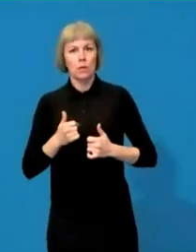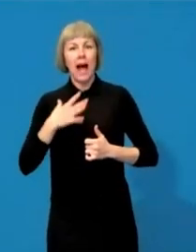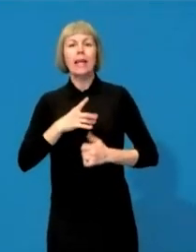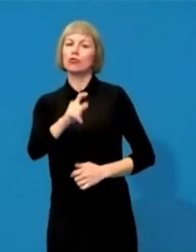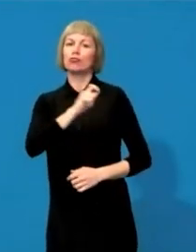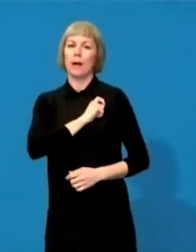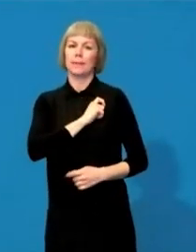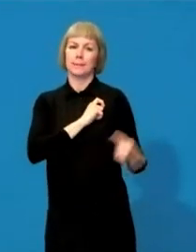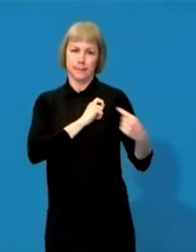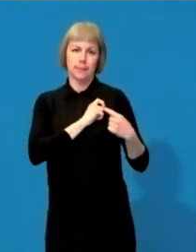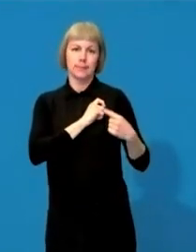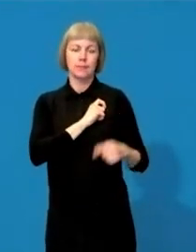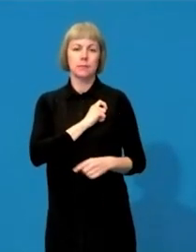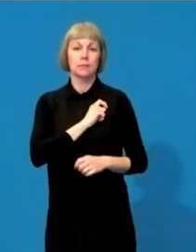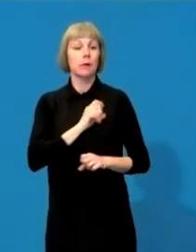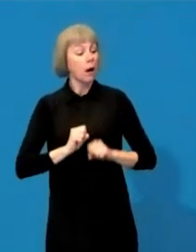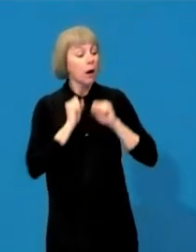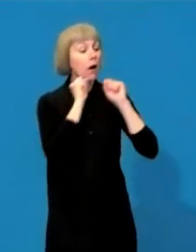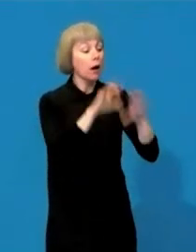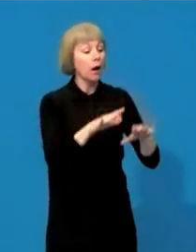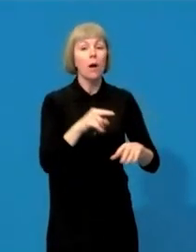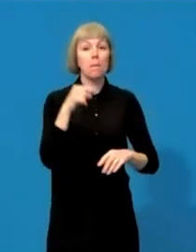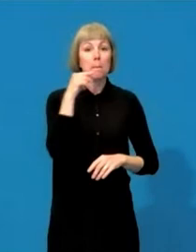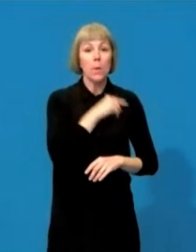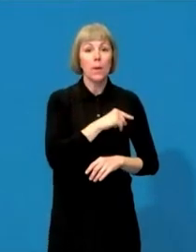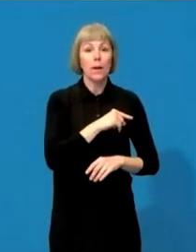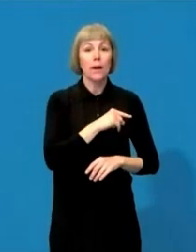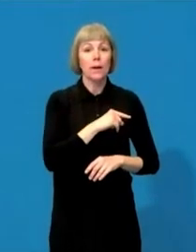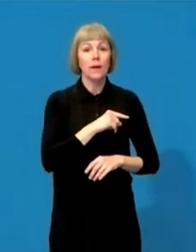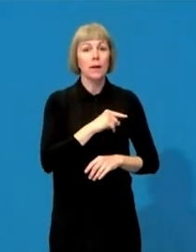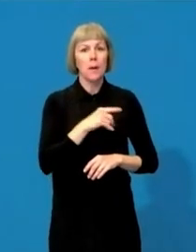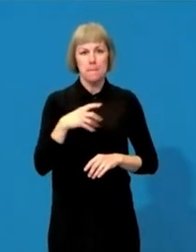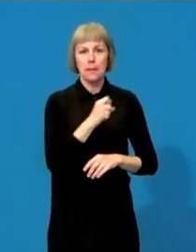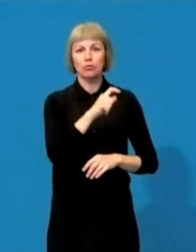If I'm going to send him to Broome that's not - yeah, I wouldn't - that's not respite.